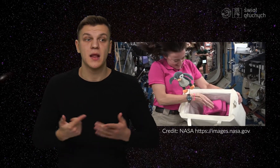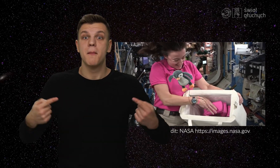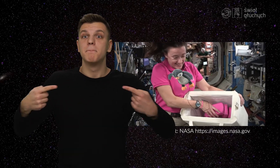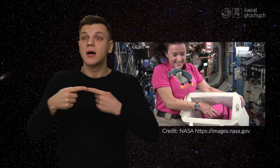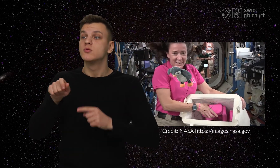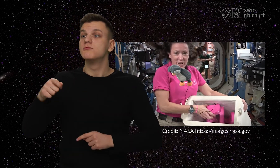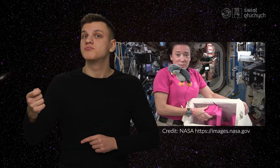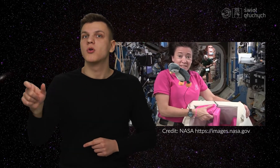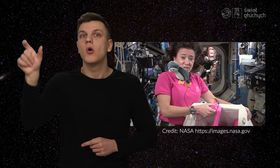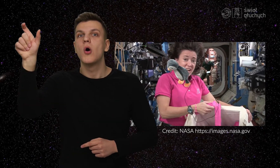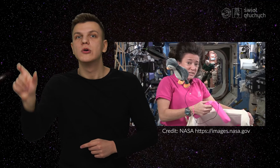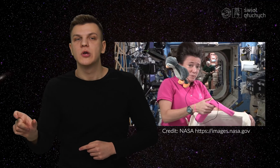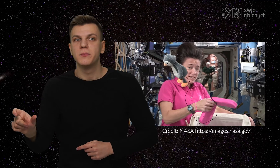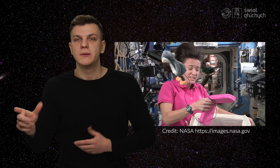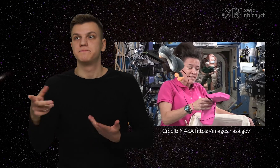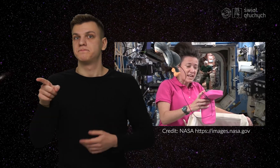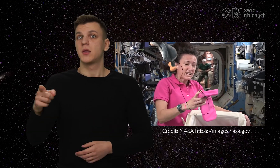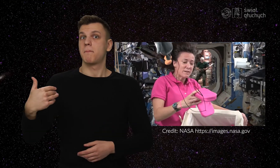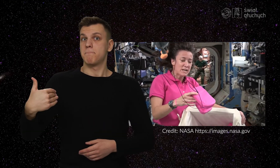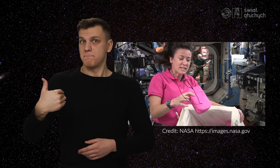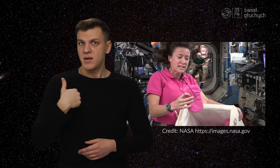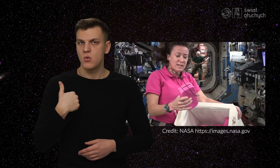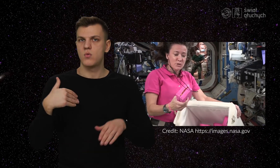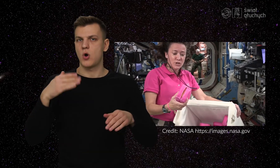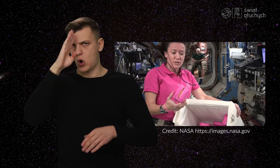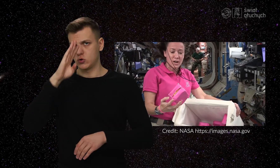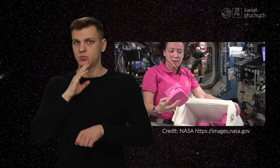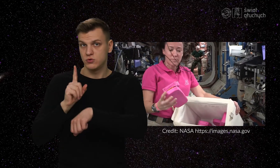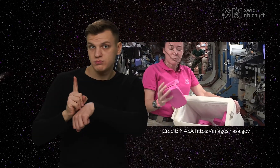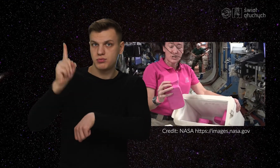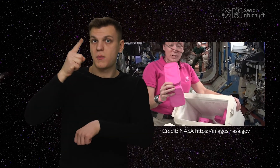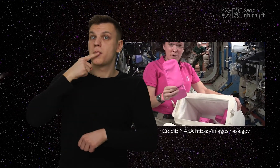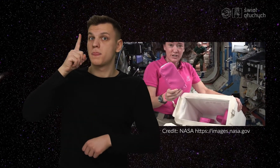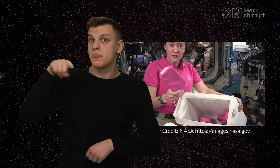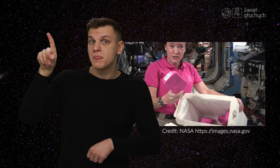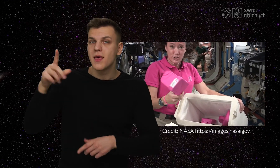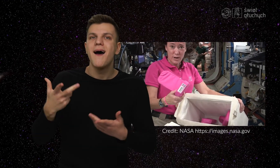the same thing, meaning a person who is in space